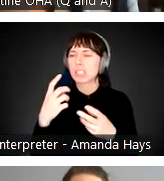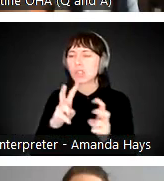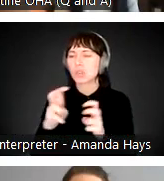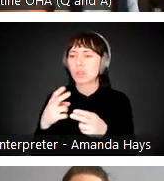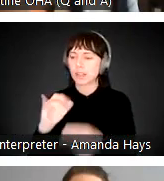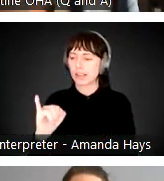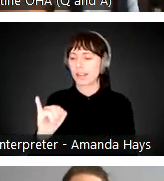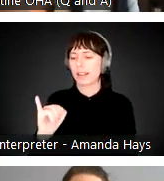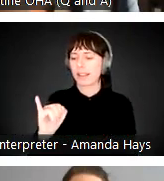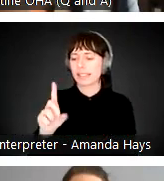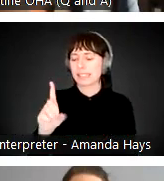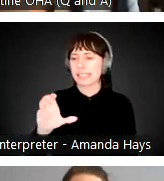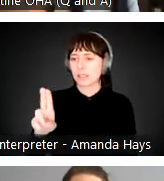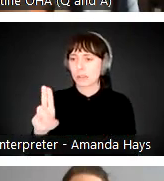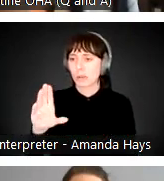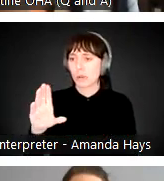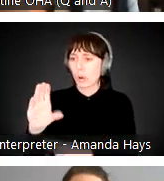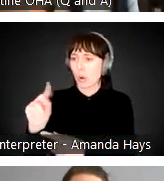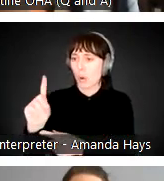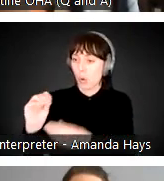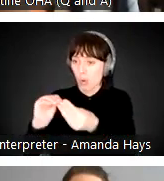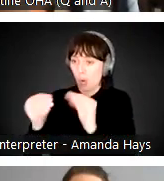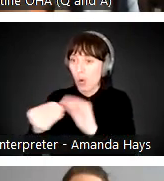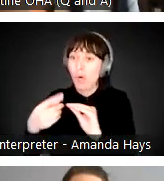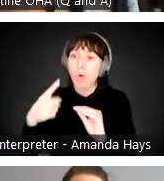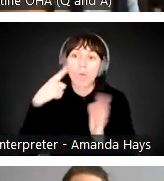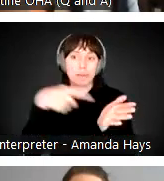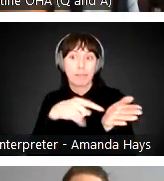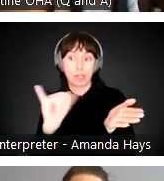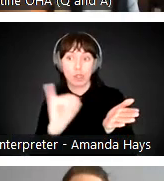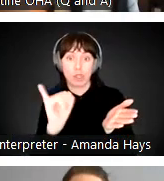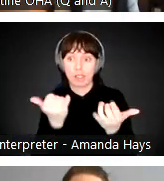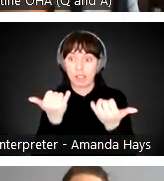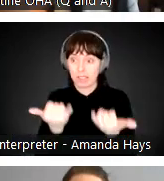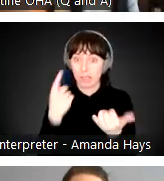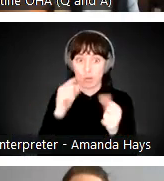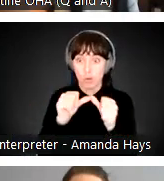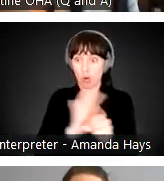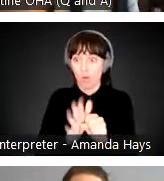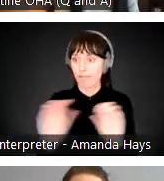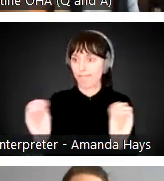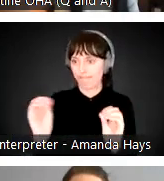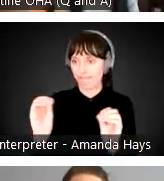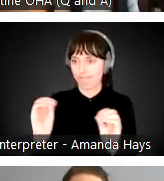approved treatment plan, we don't have- so, everything that we're doing is